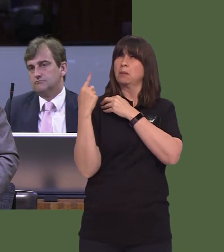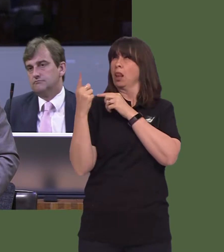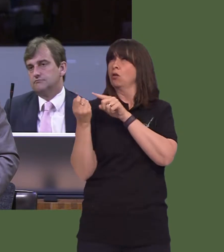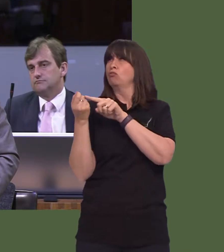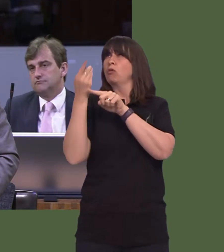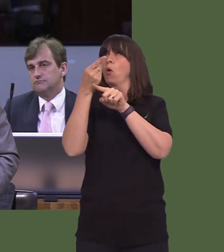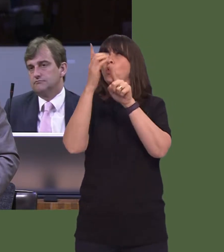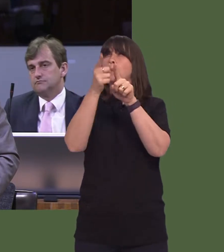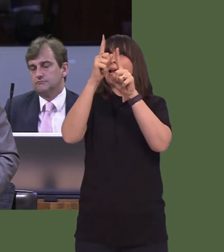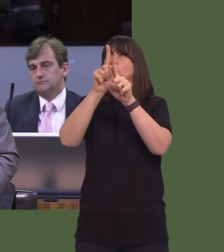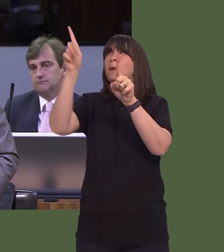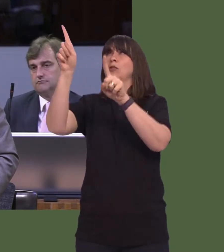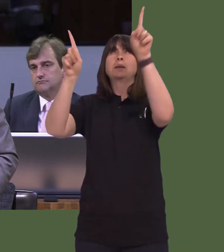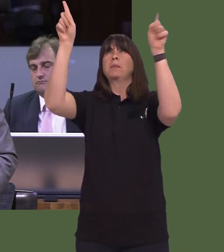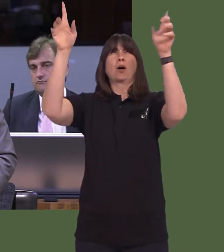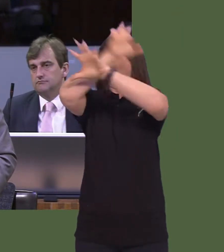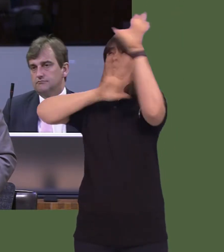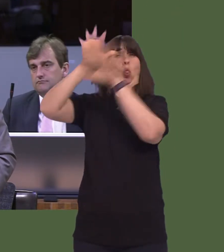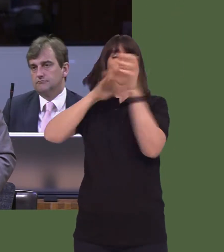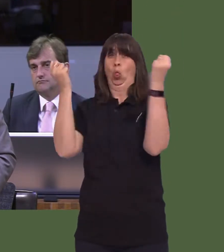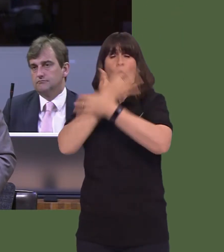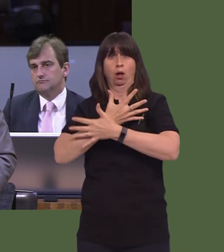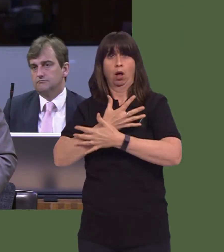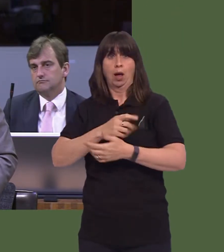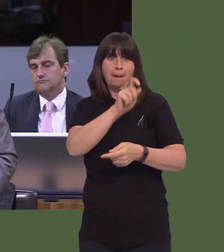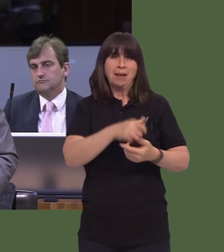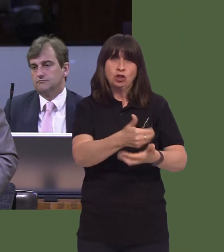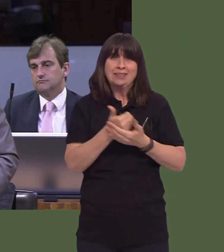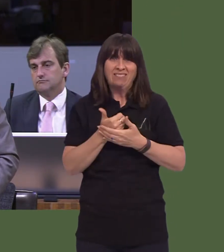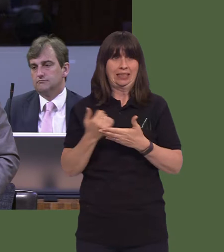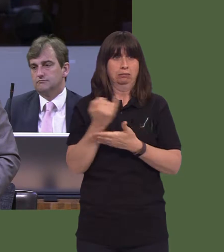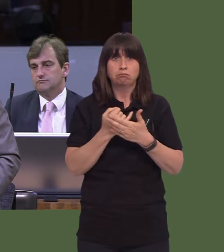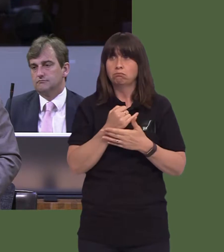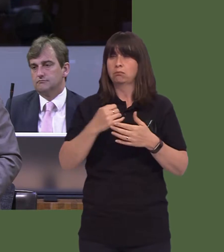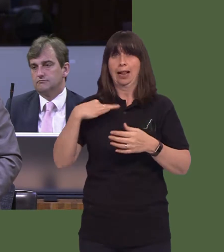health board and the ward into how to deal with patient safety; clinical policy was seriously